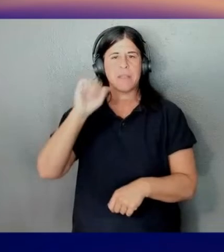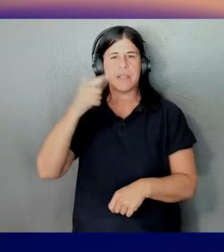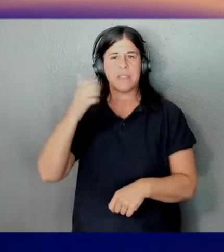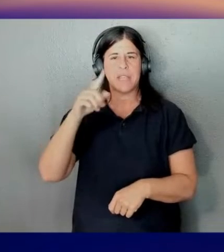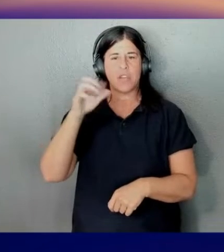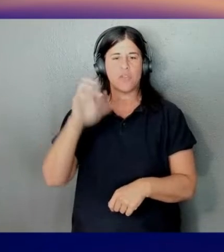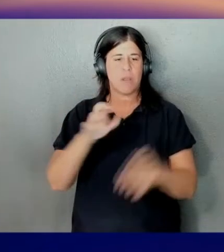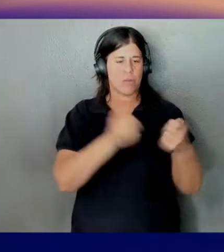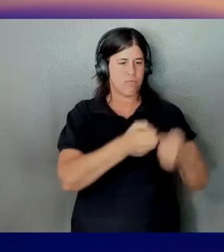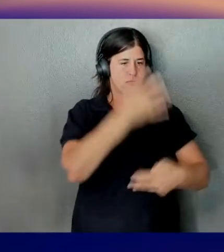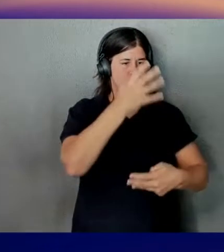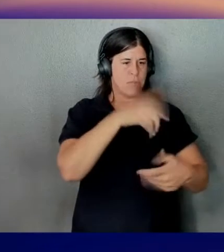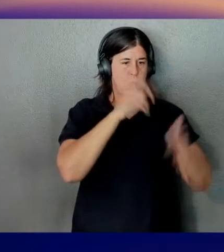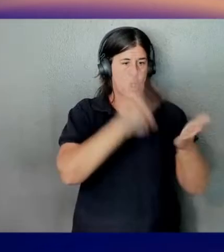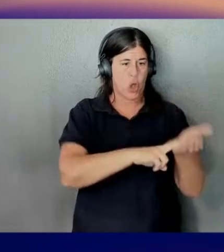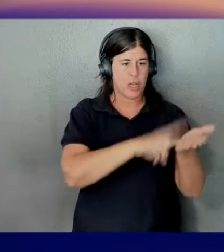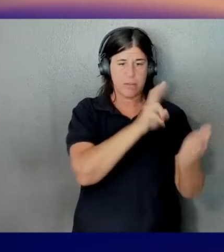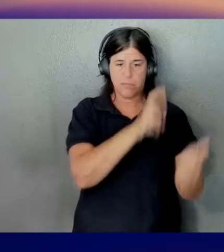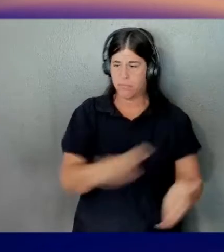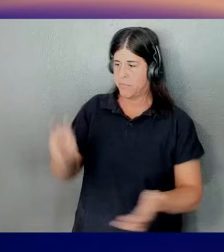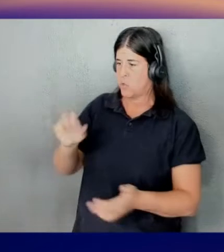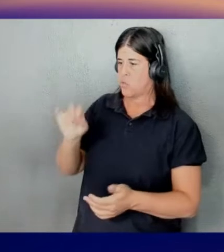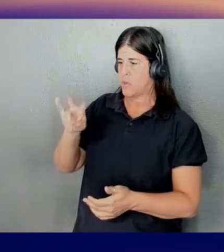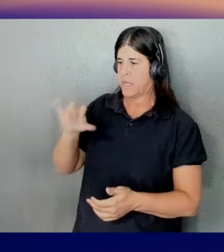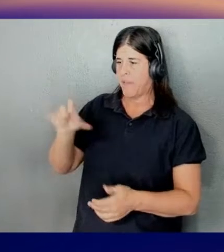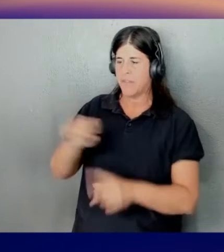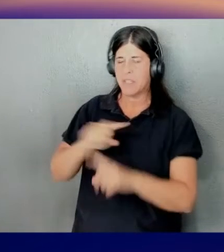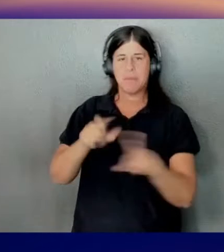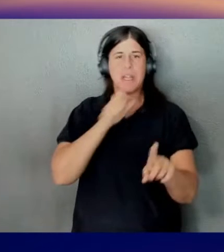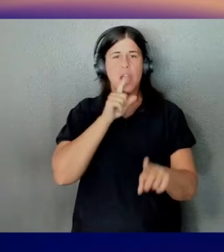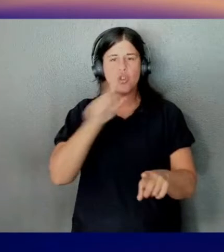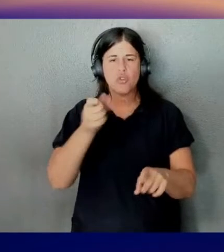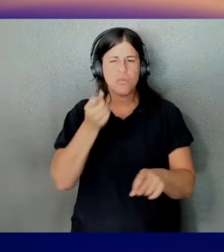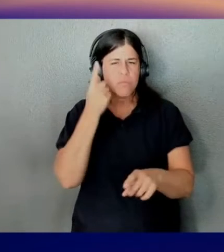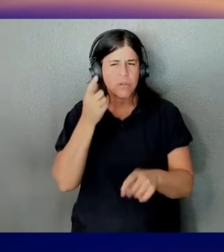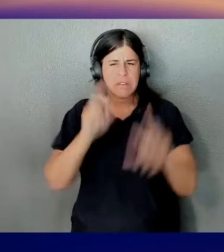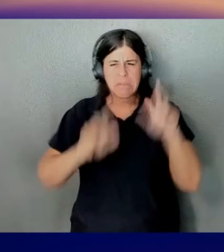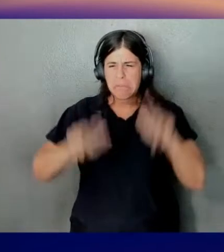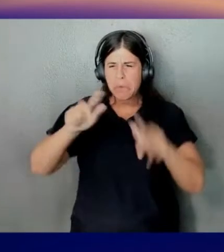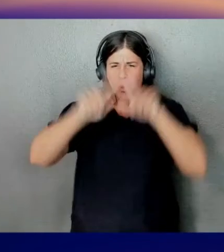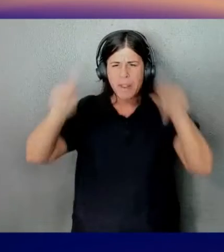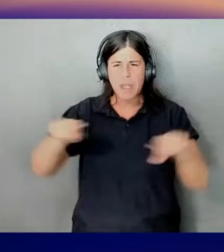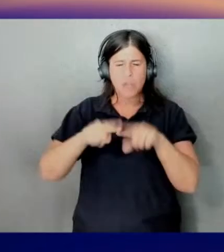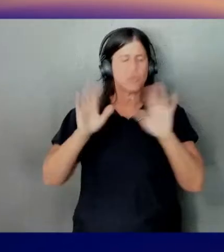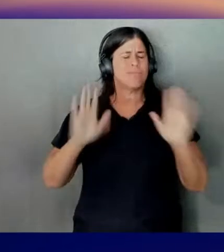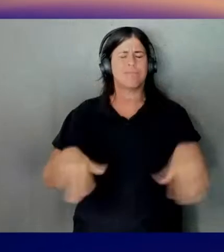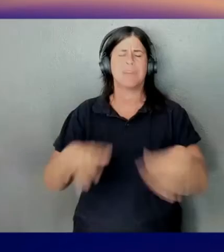But if you're not familiar with the console, that's fine. You can use it And you can go to a link